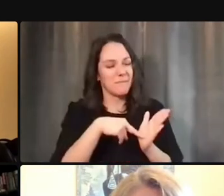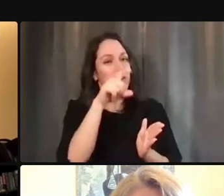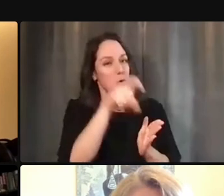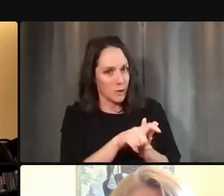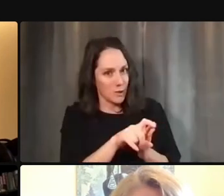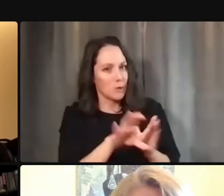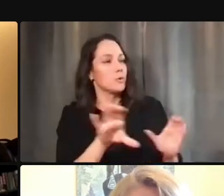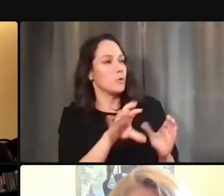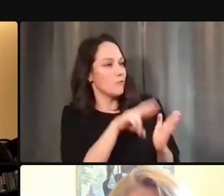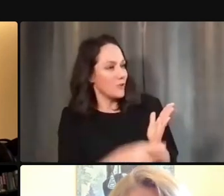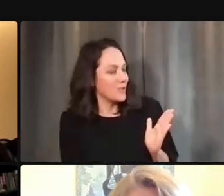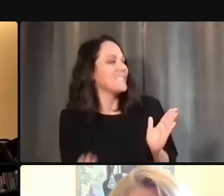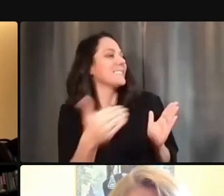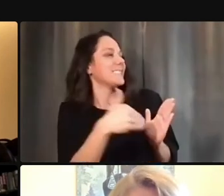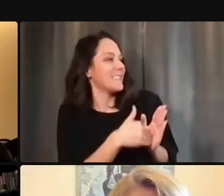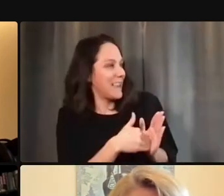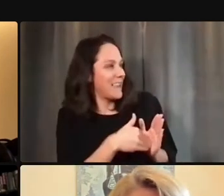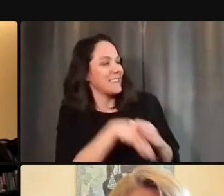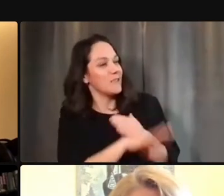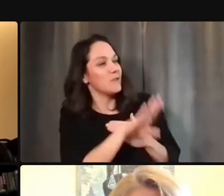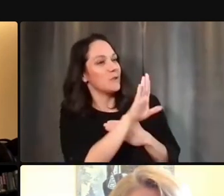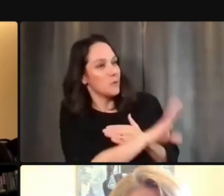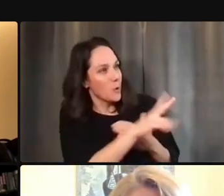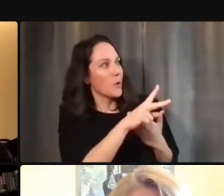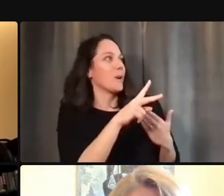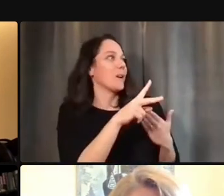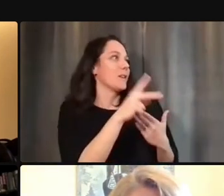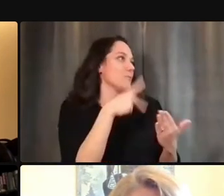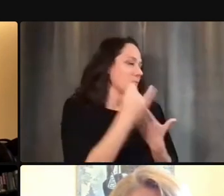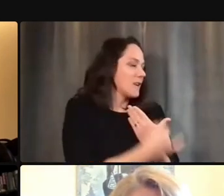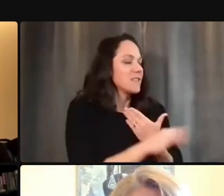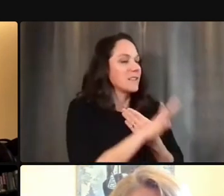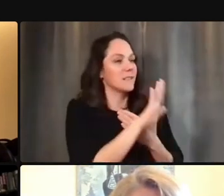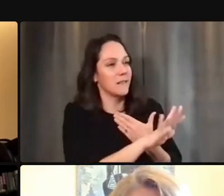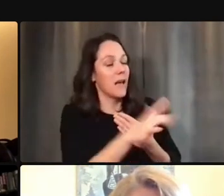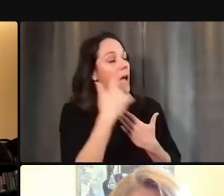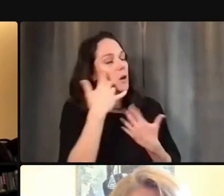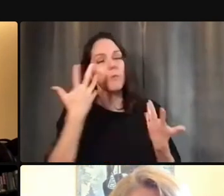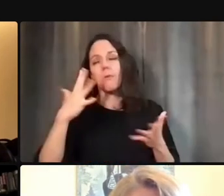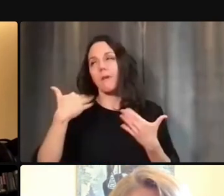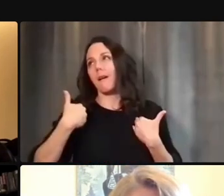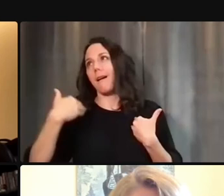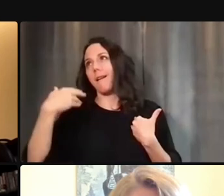institution with your own project that's already been done in the UK. And I know it's a resource tension,